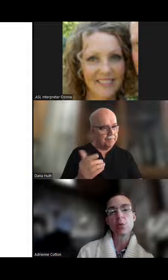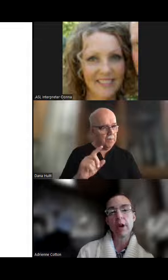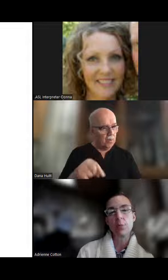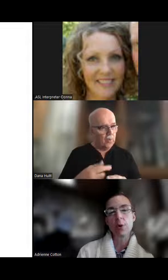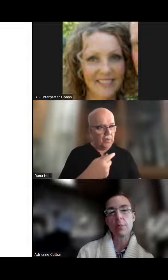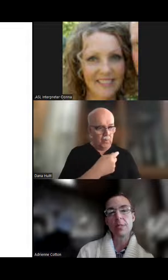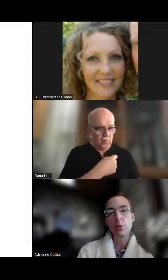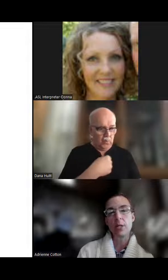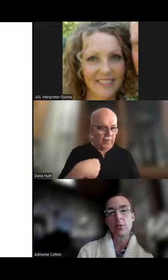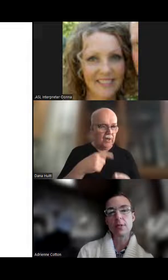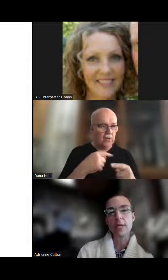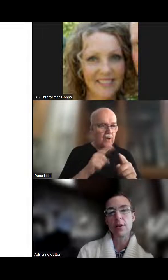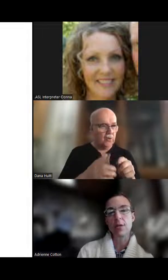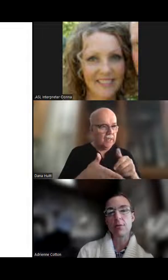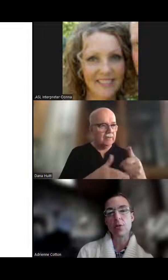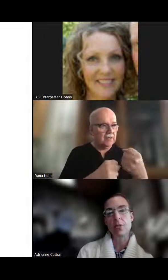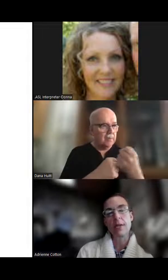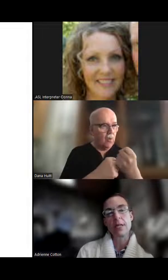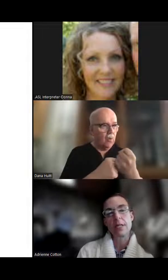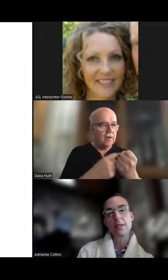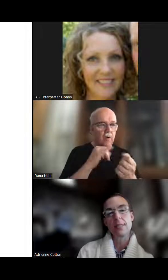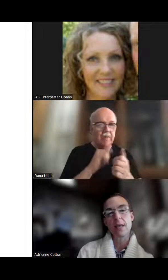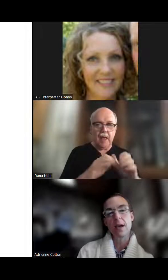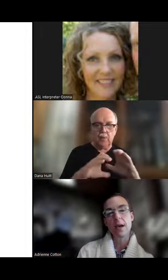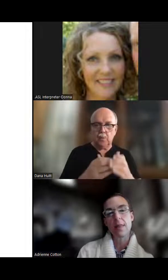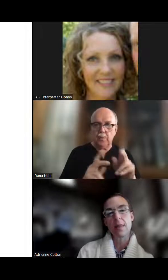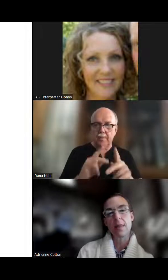an agency provider. And I have also